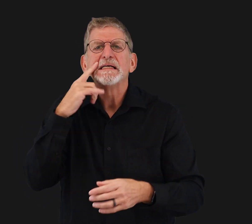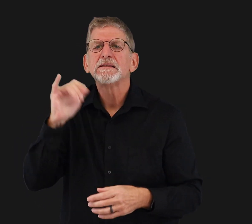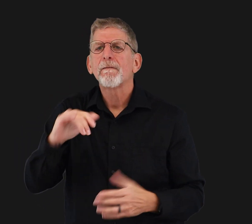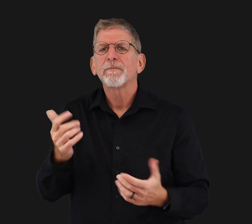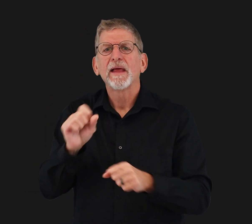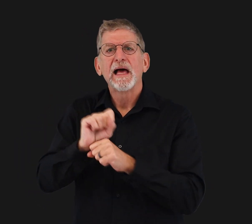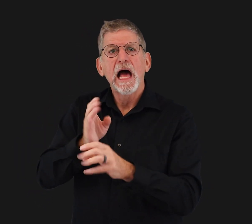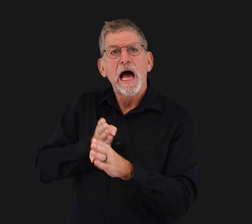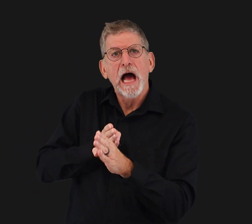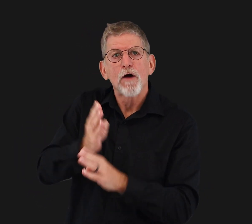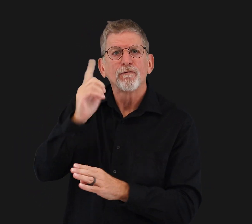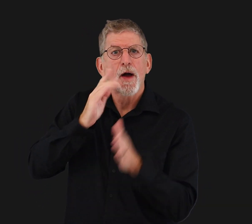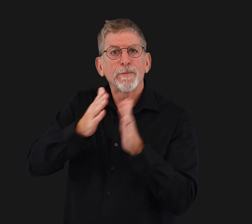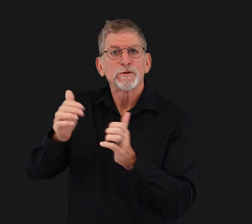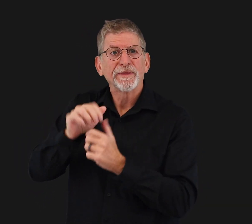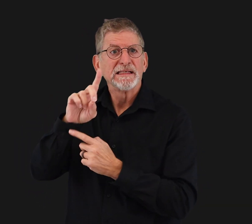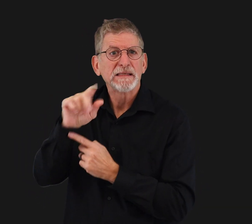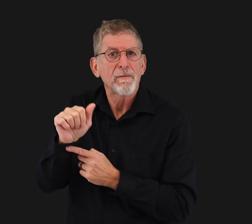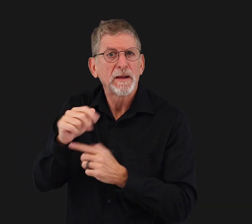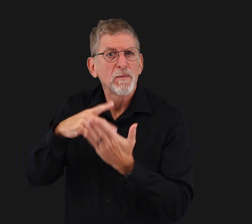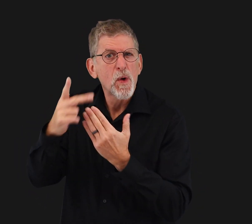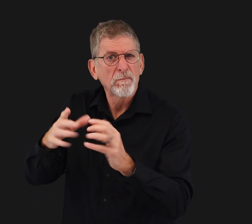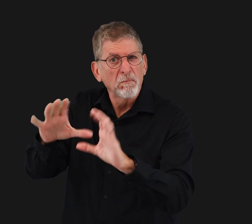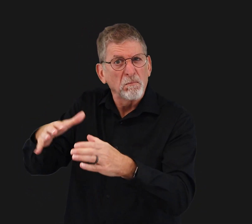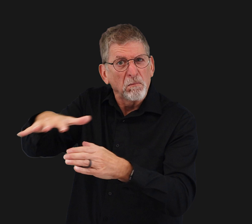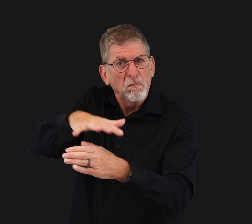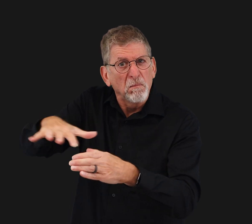such as the Careers for Persons with Disabilities program,